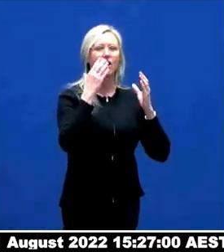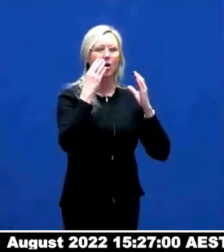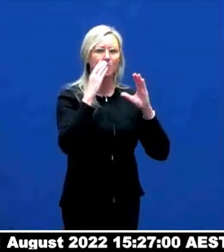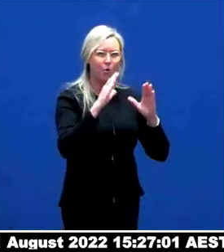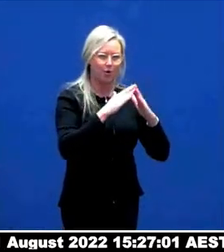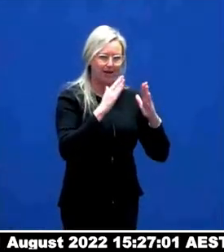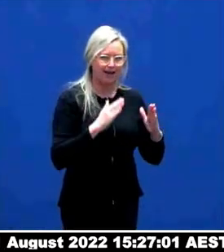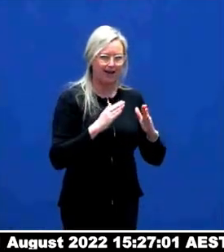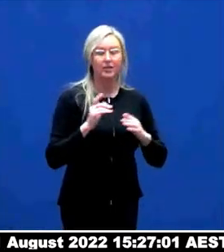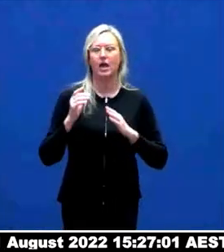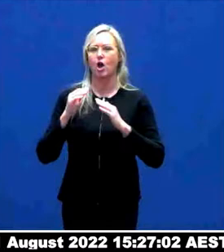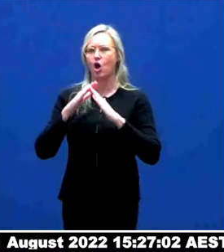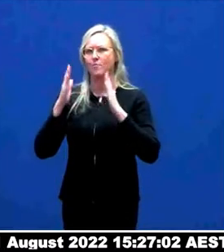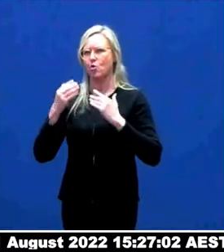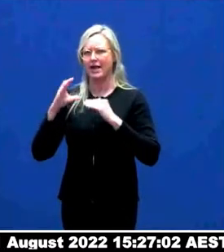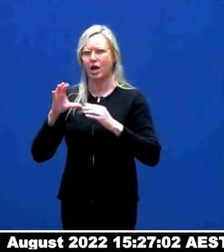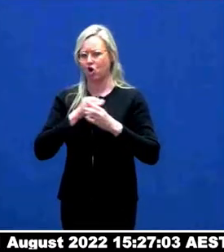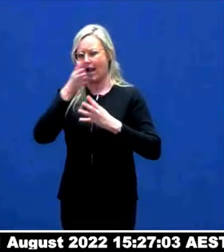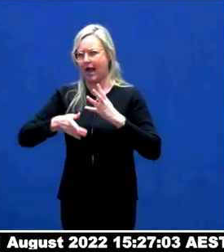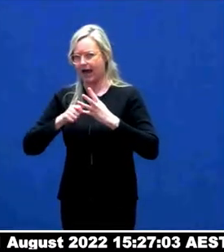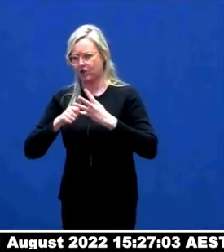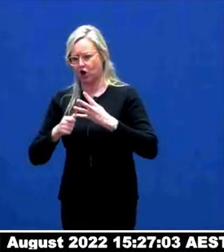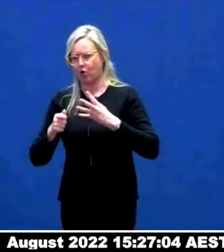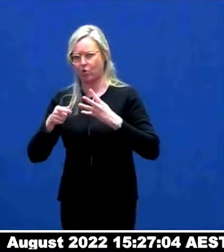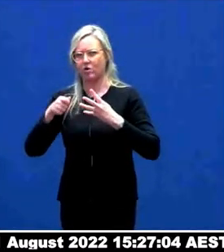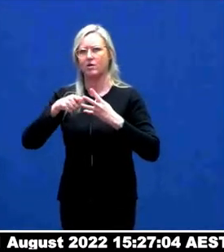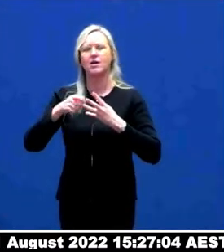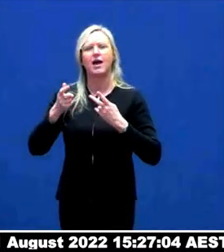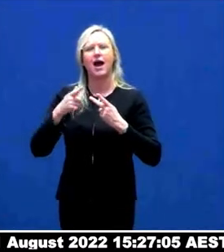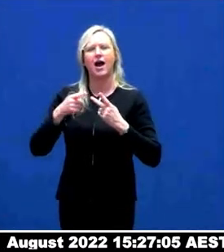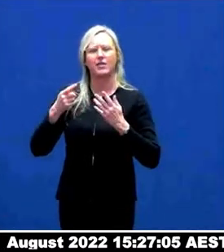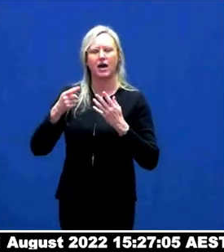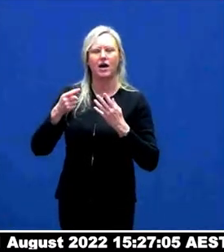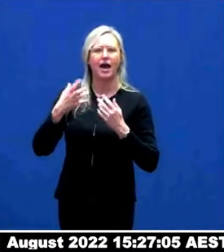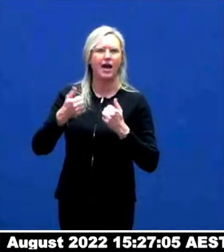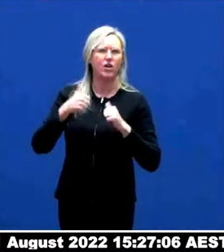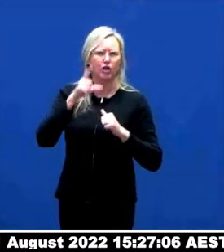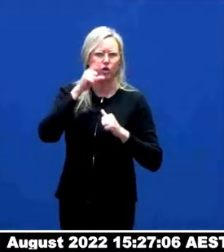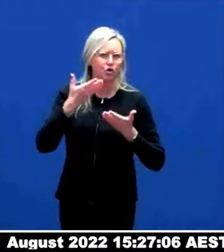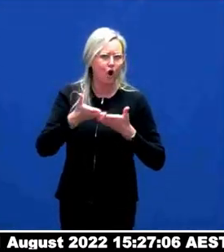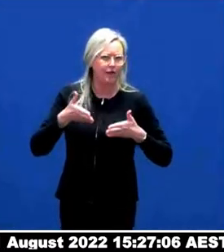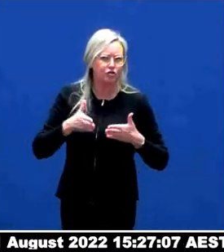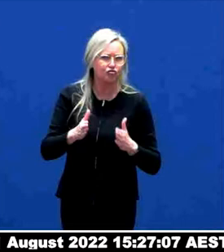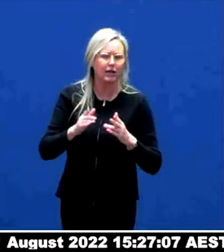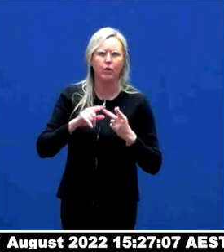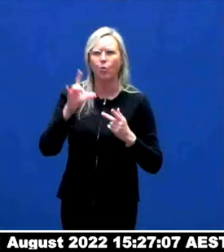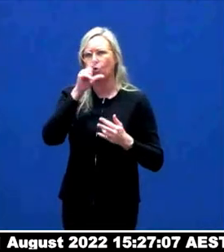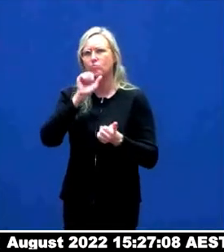Last resort is couch surfing, temporary hostels or the park. Or prison because a lot of people go in and out.